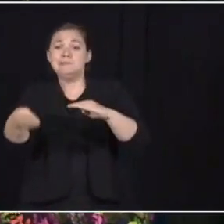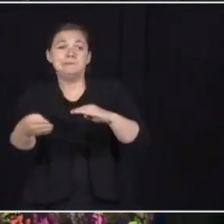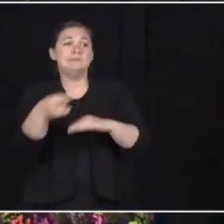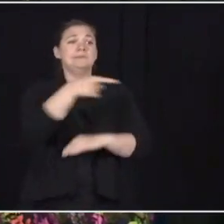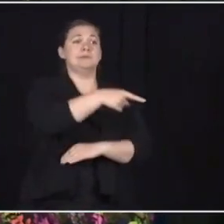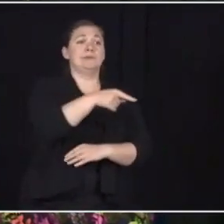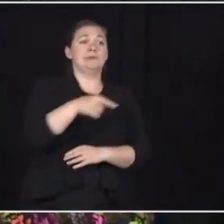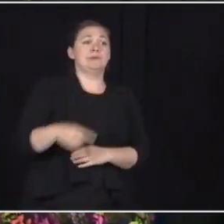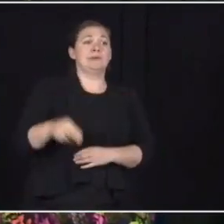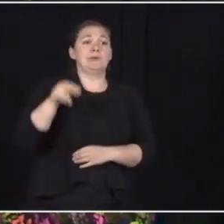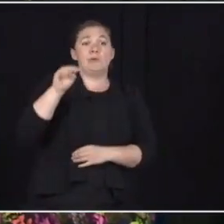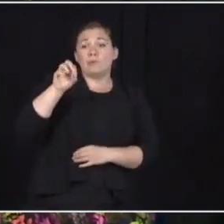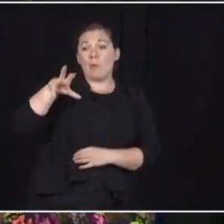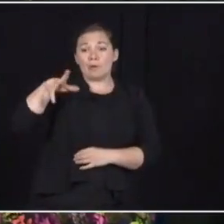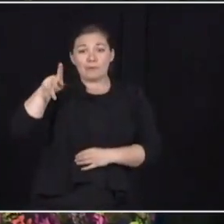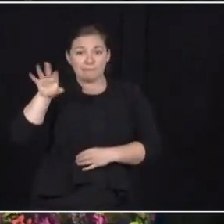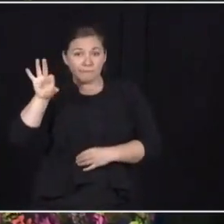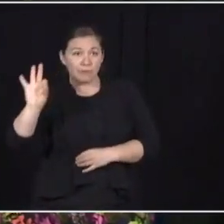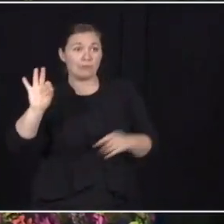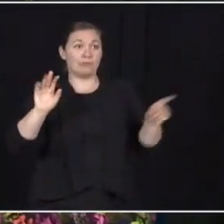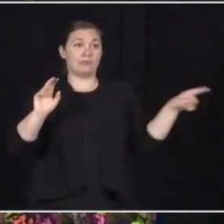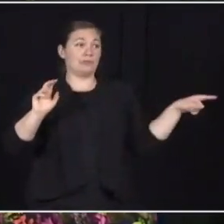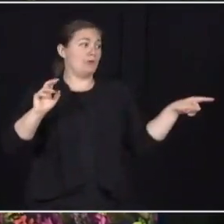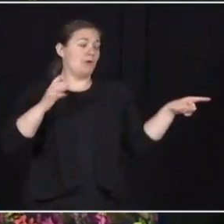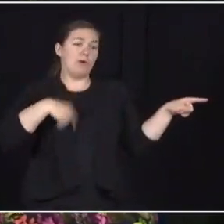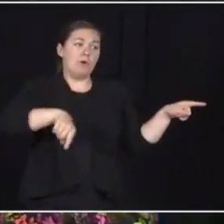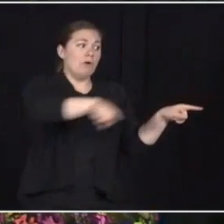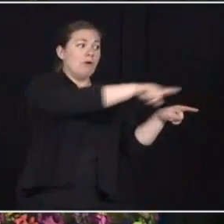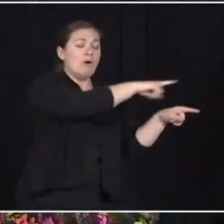Haldeman Northam, Mississauga, Brampton to a degree Toronto, not opening up.